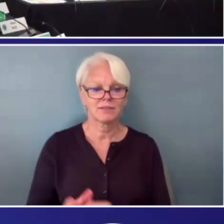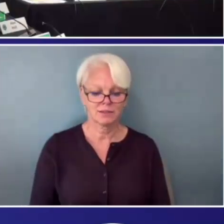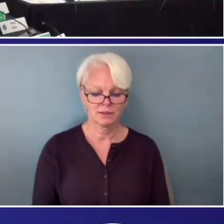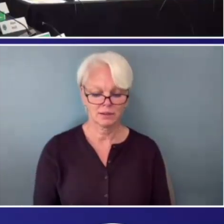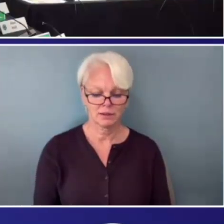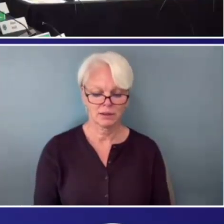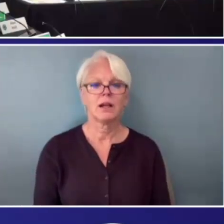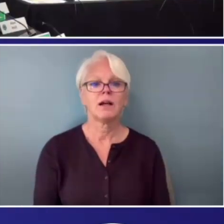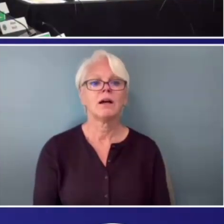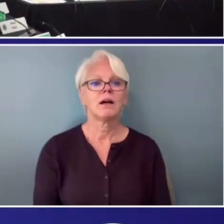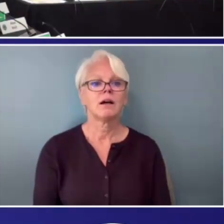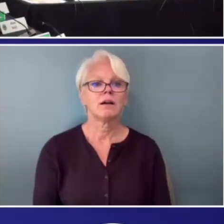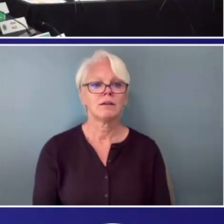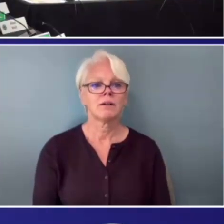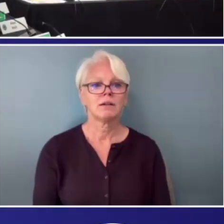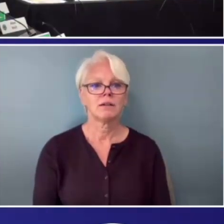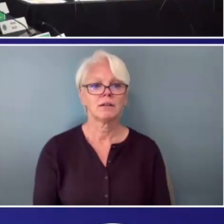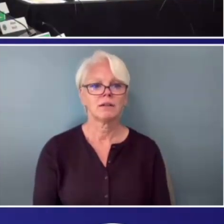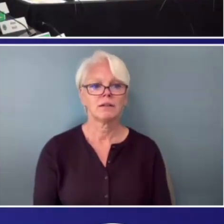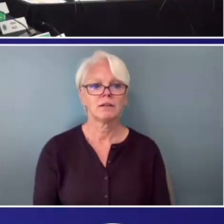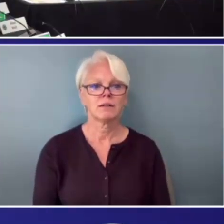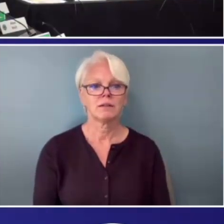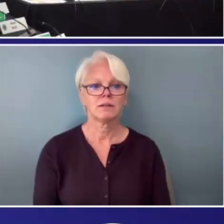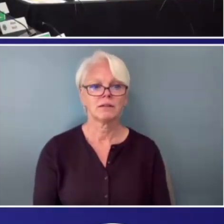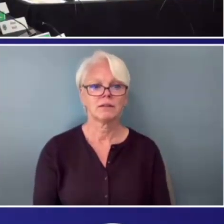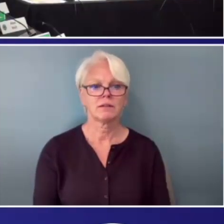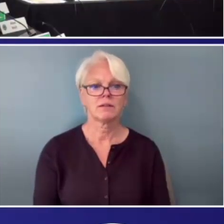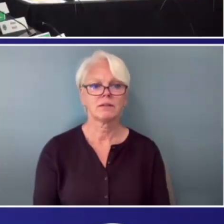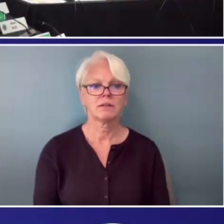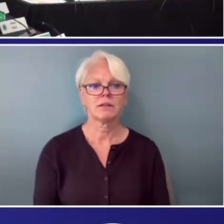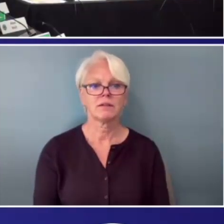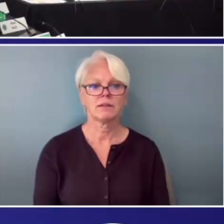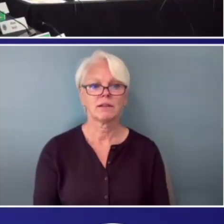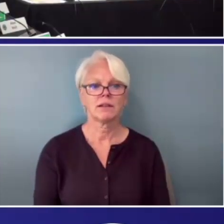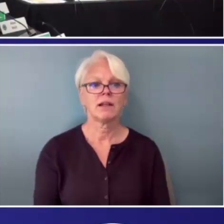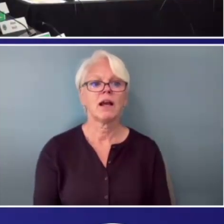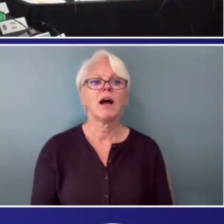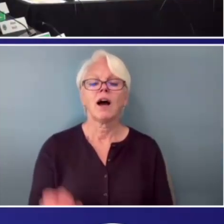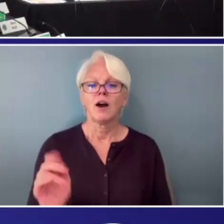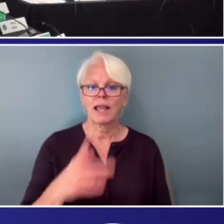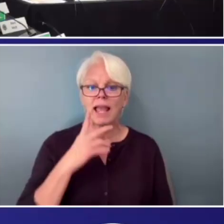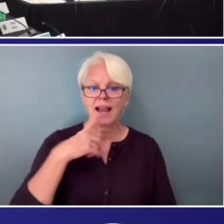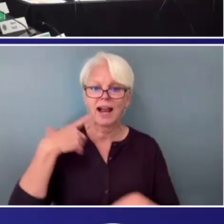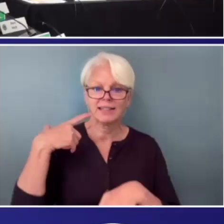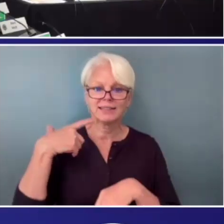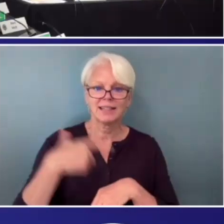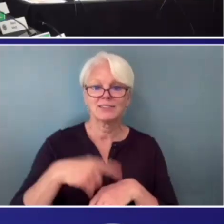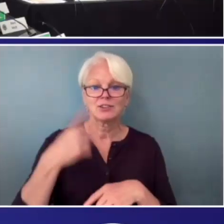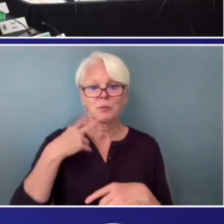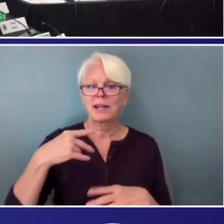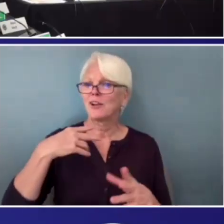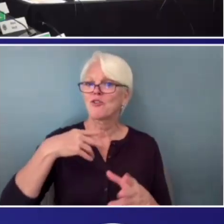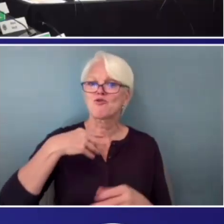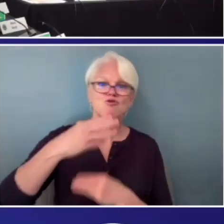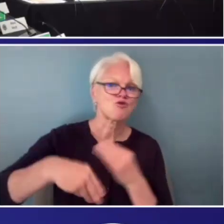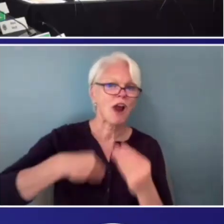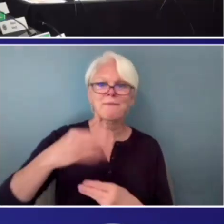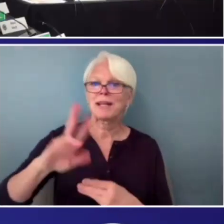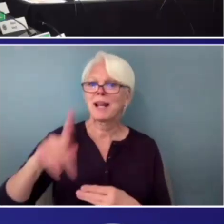Great. So we're going to wrap this up. Pun intended. Sorry, I can't help myself. It's a little late in the day. Thank you